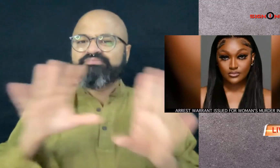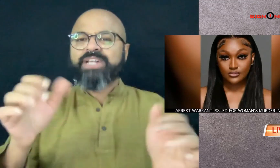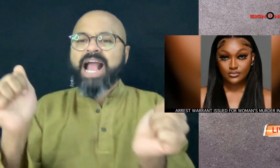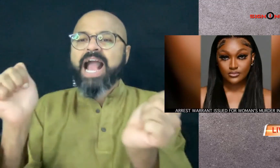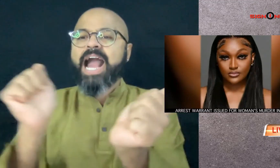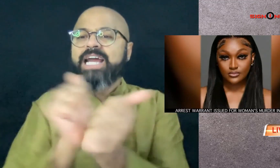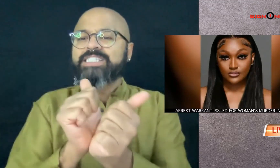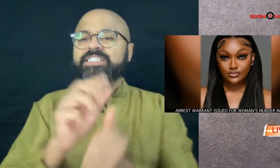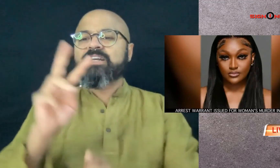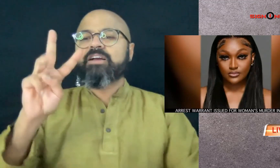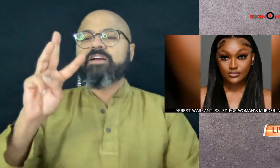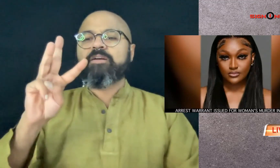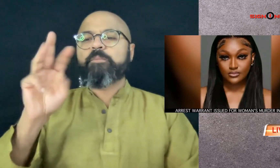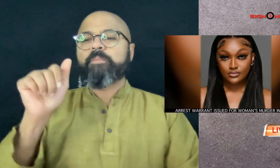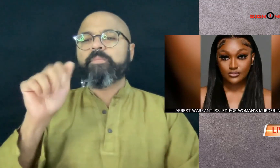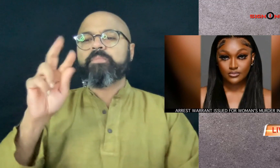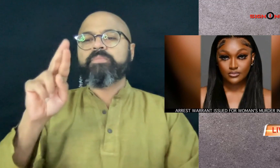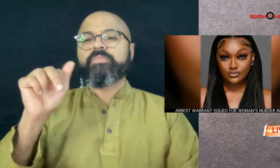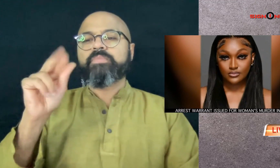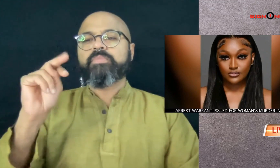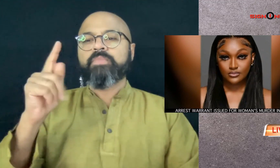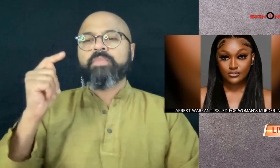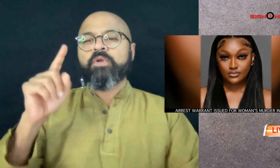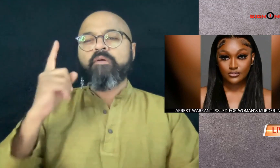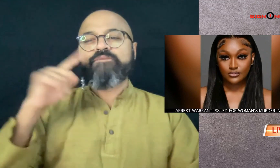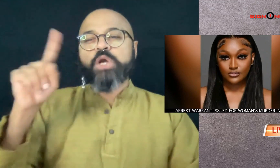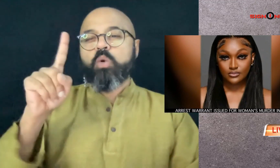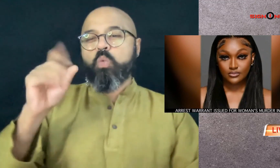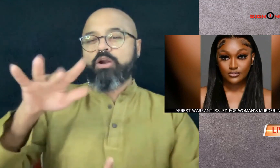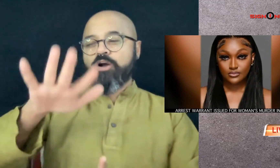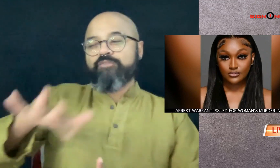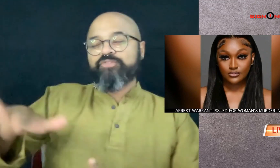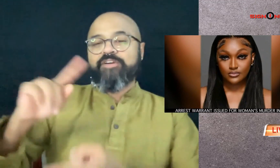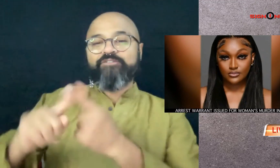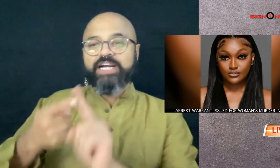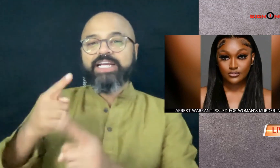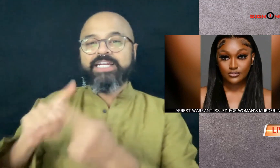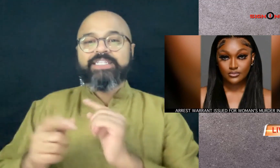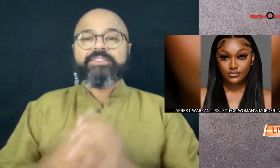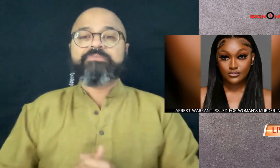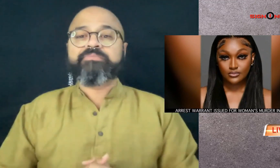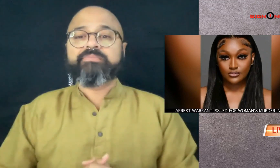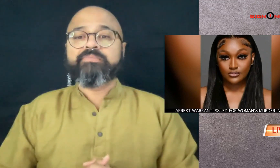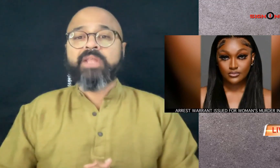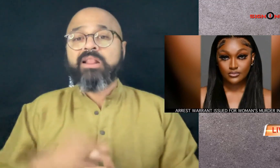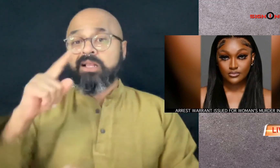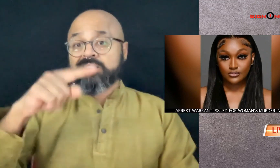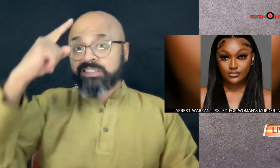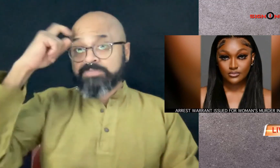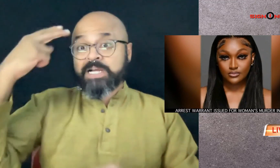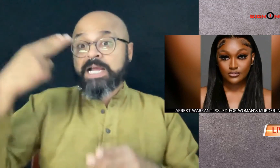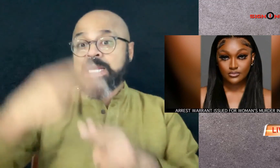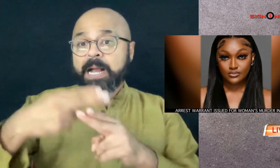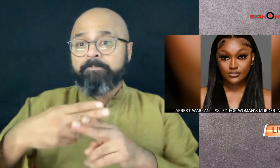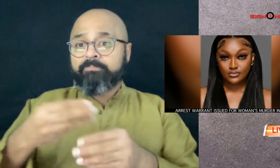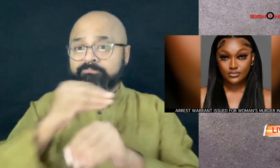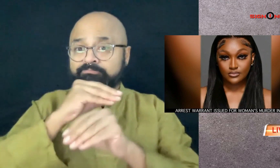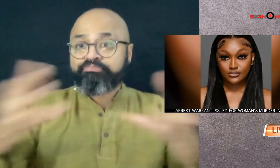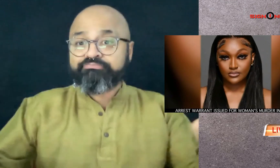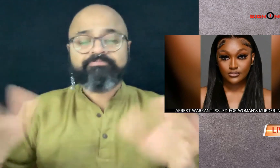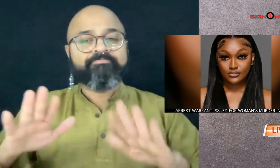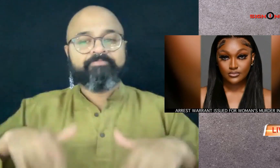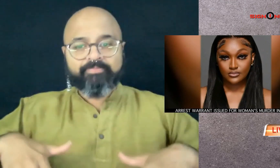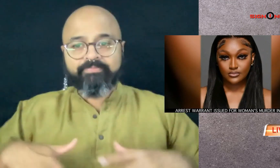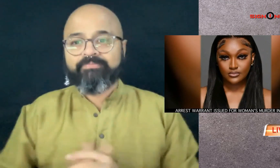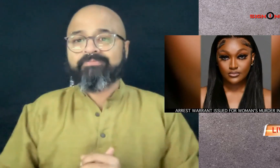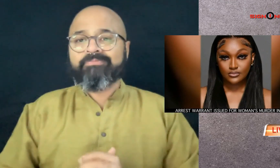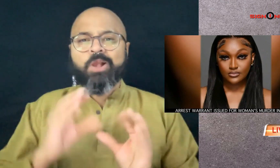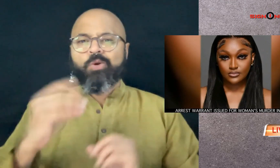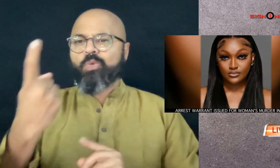an arrest warrant for one of those friends the suspect has not been named and no one